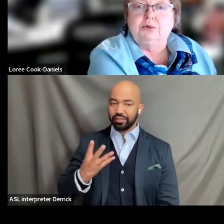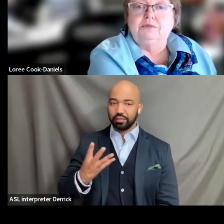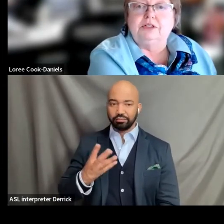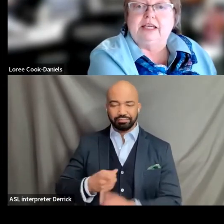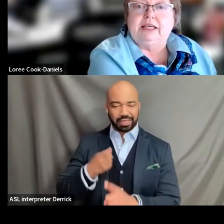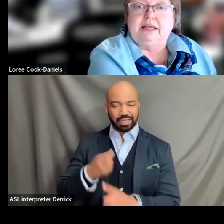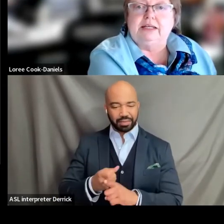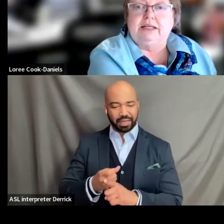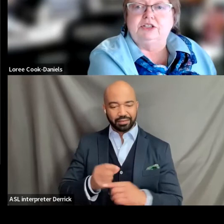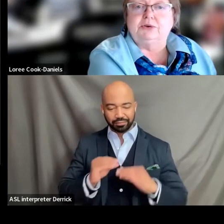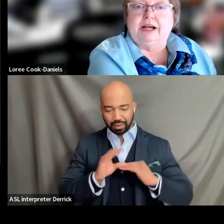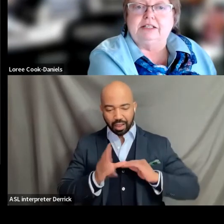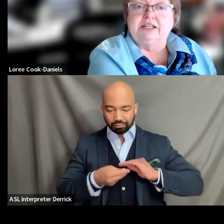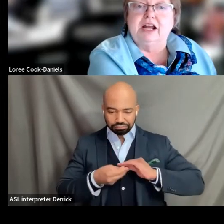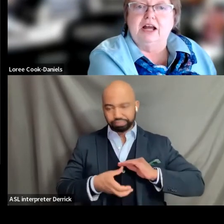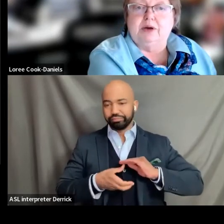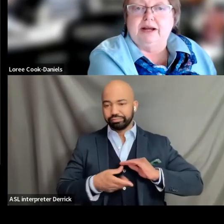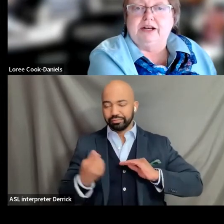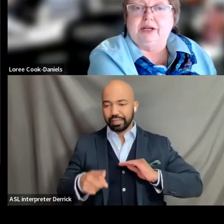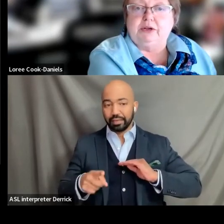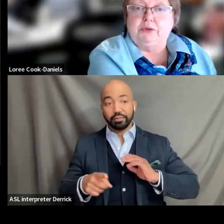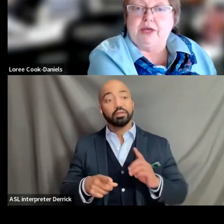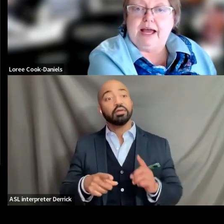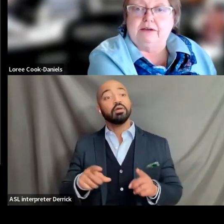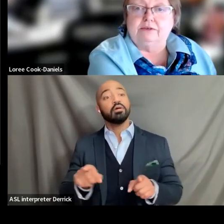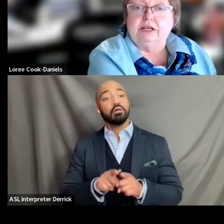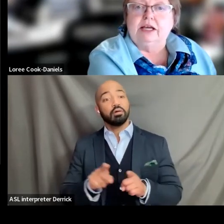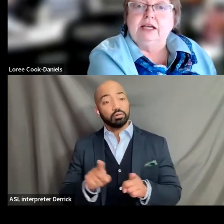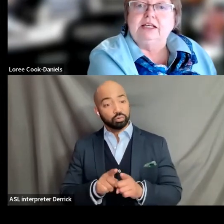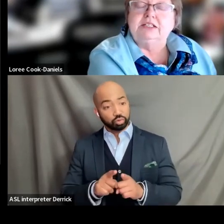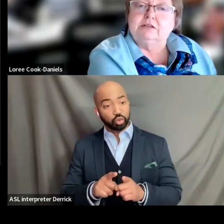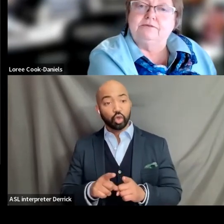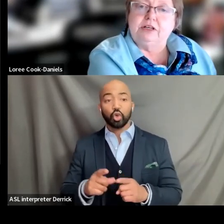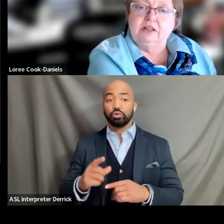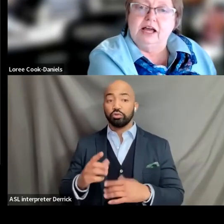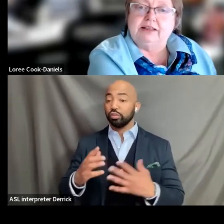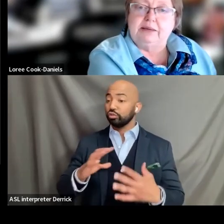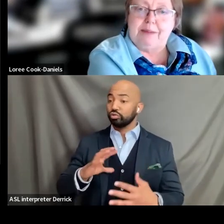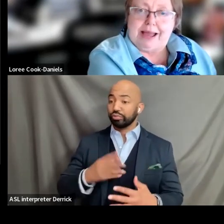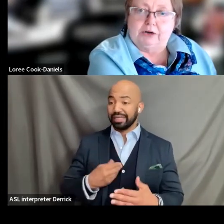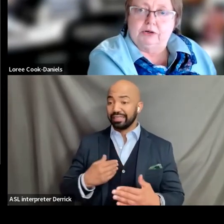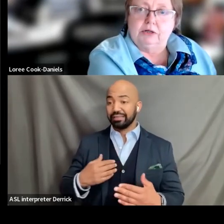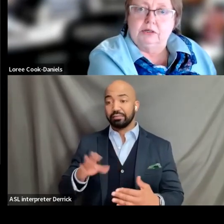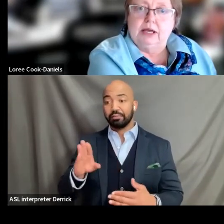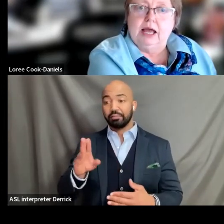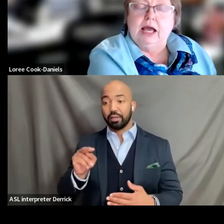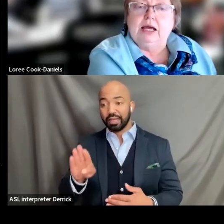two of the key needs trans and nonbinary youth have is to feel like they matter